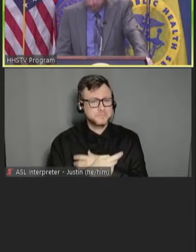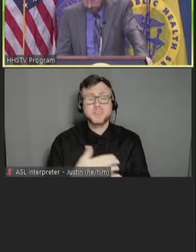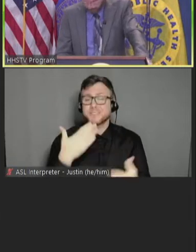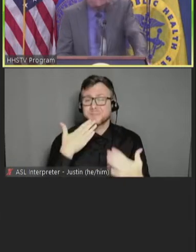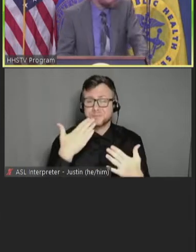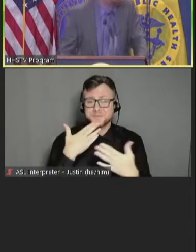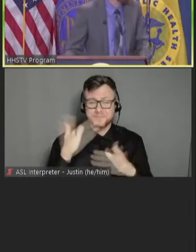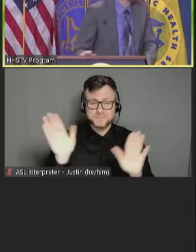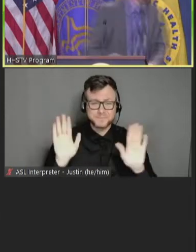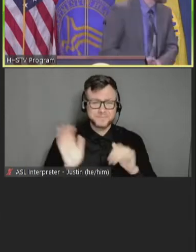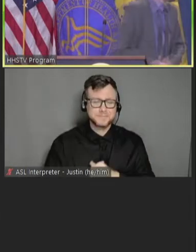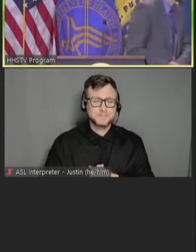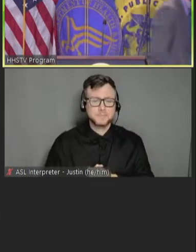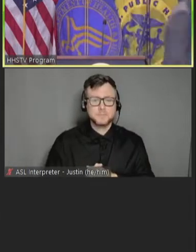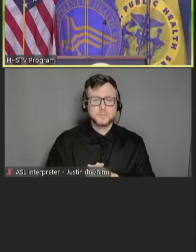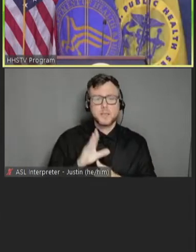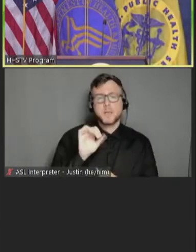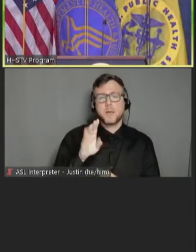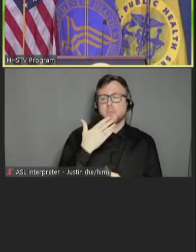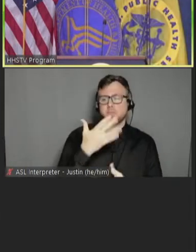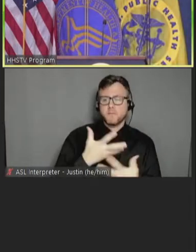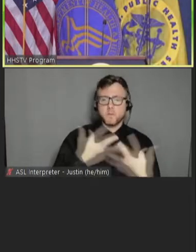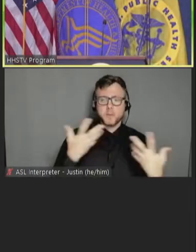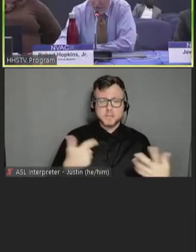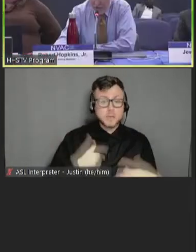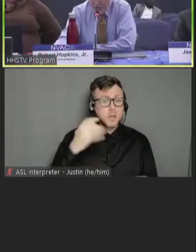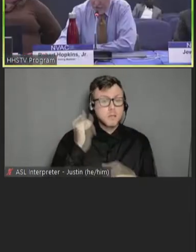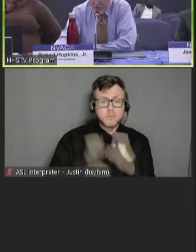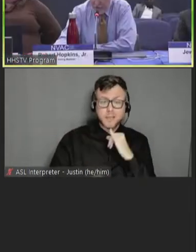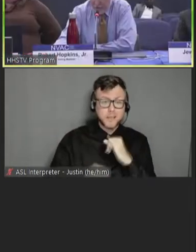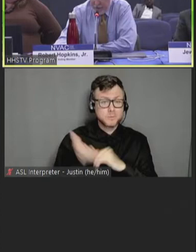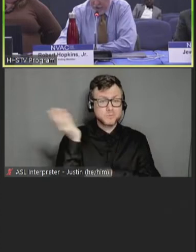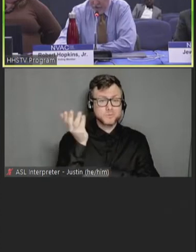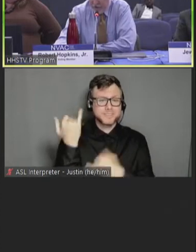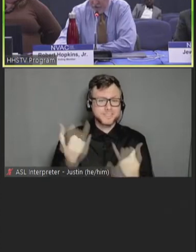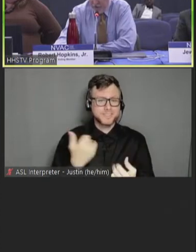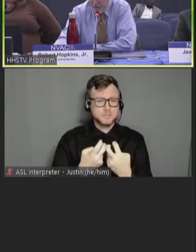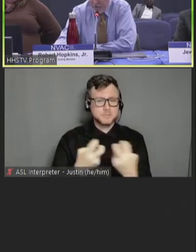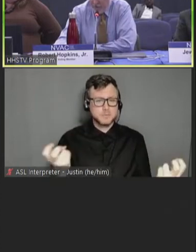Robert Hopkins: Thank you very much. And our final presenter in this panel is Dr. Christopher